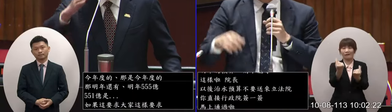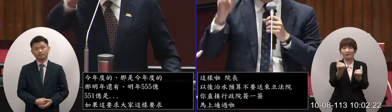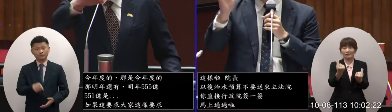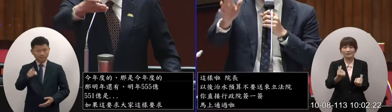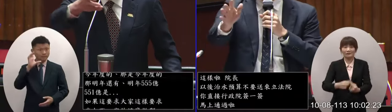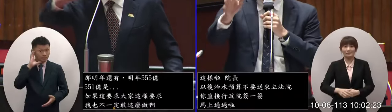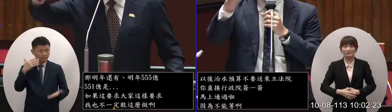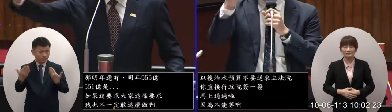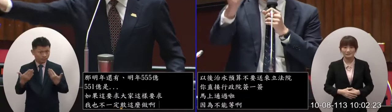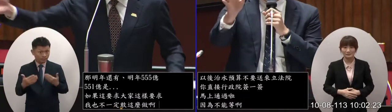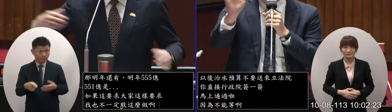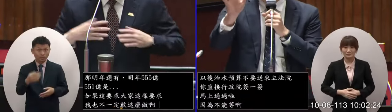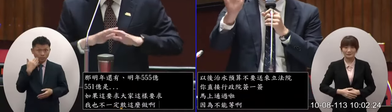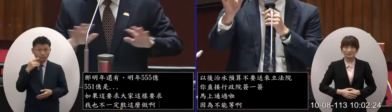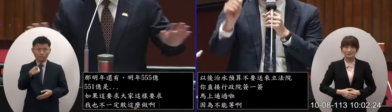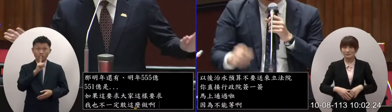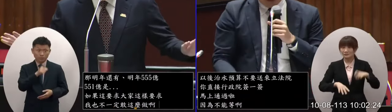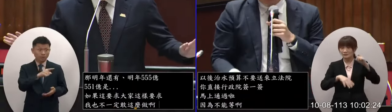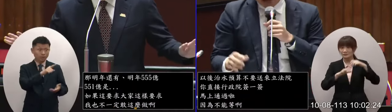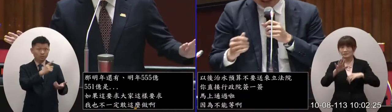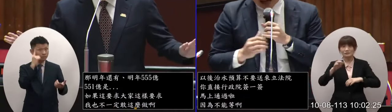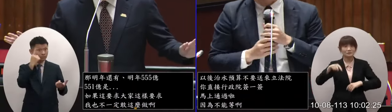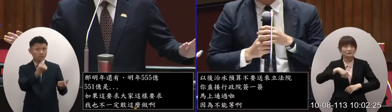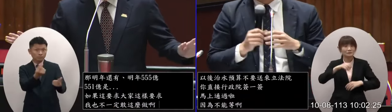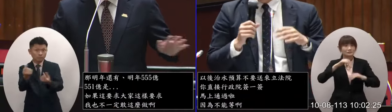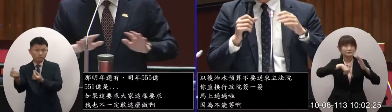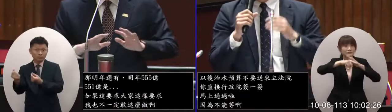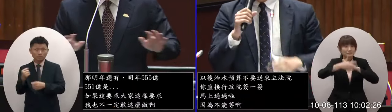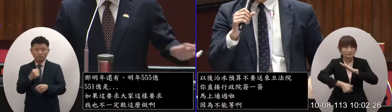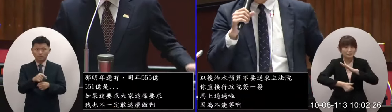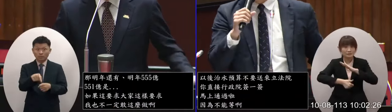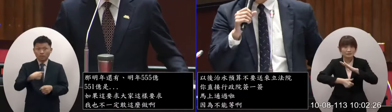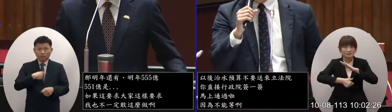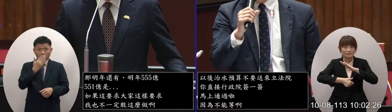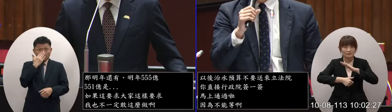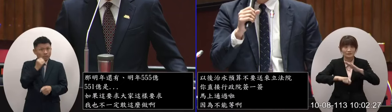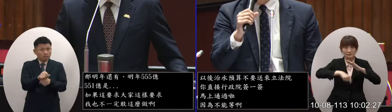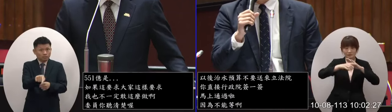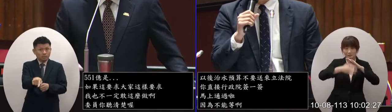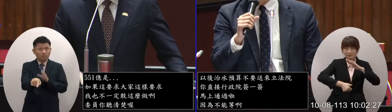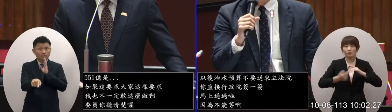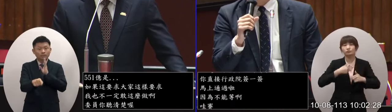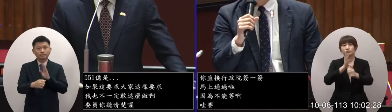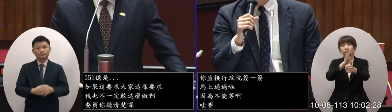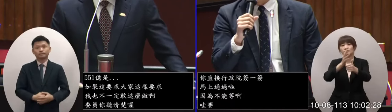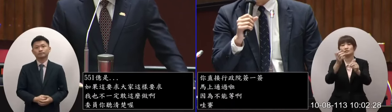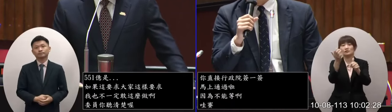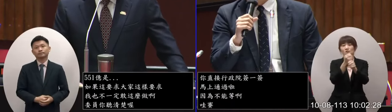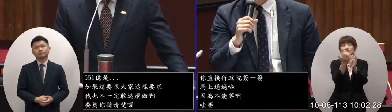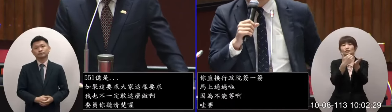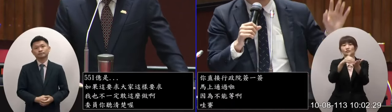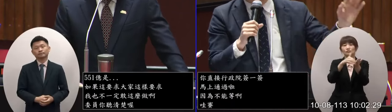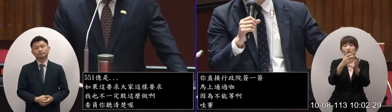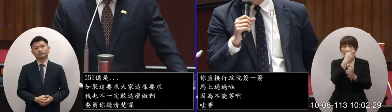I said that no one would dare to do that if you said that. I said that I wouldn’t dare to do that either. Let me ask you. On what month will the general budget be reviewed